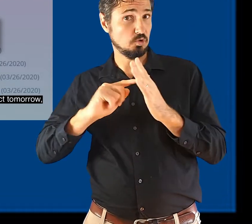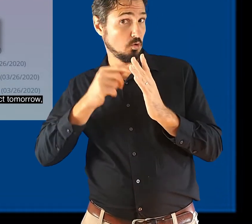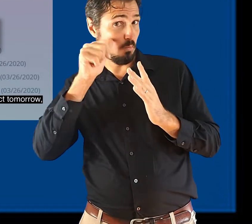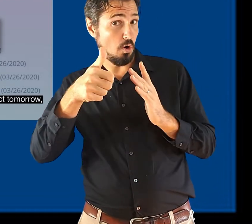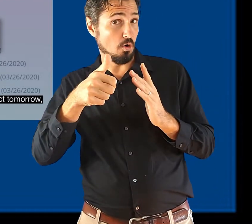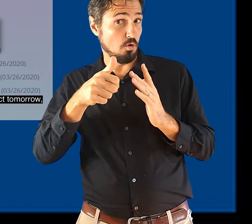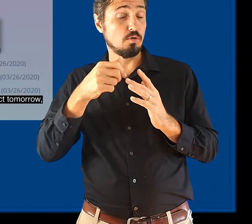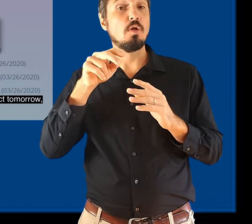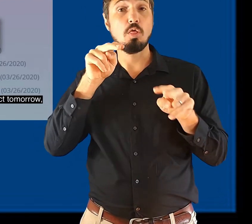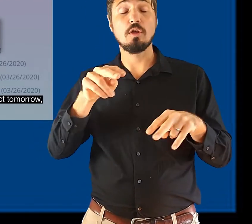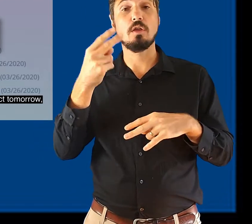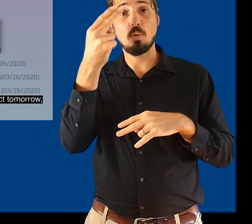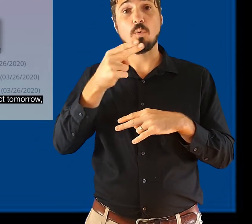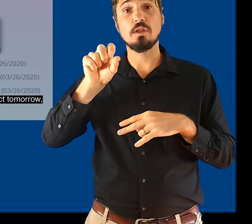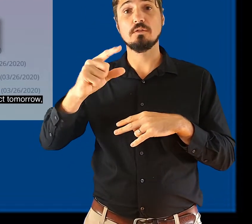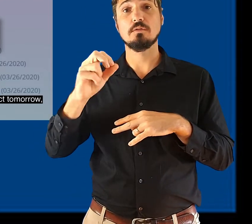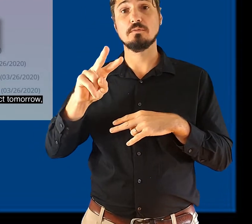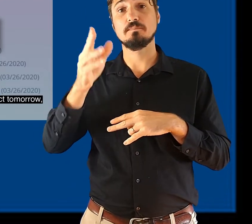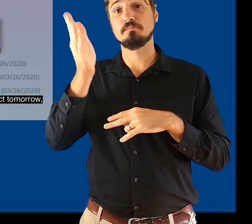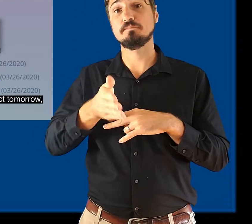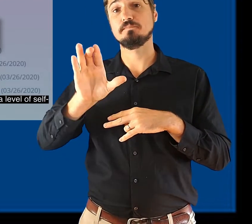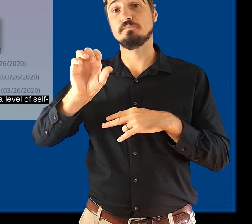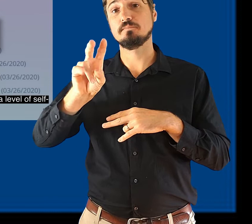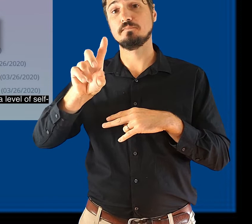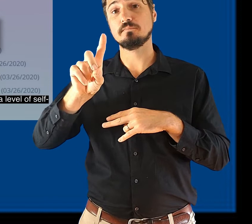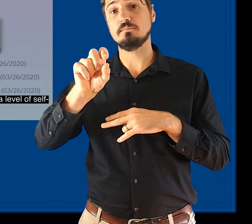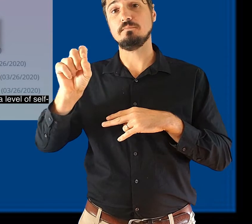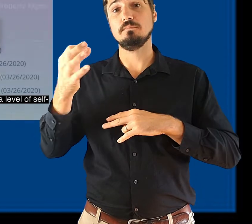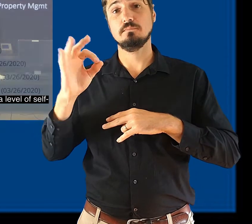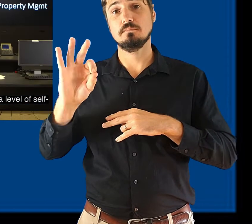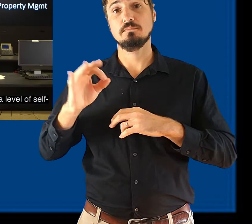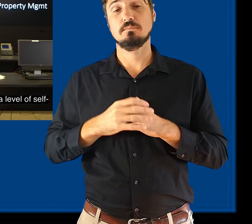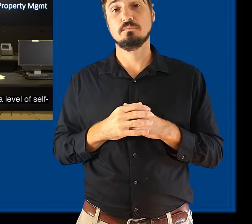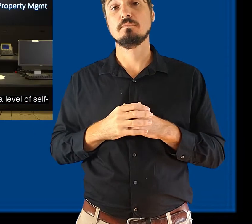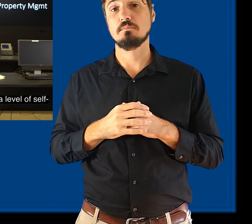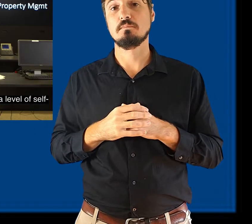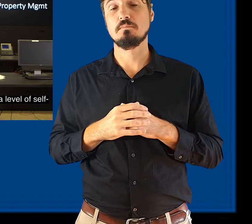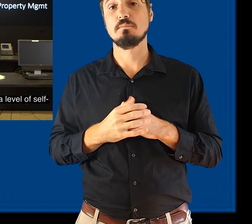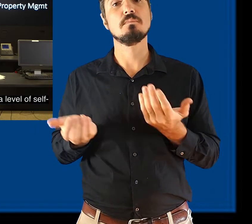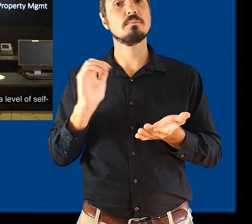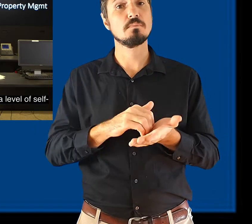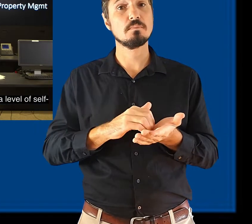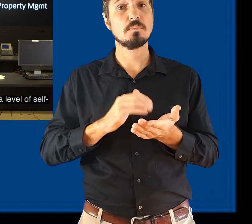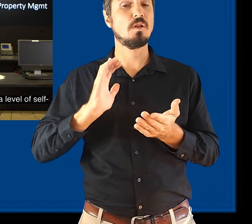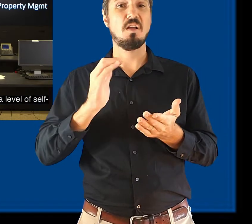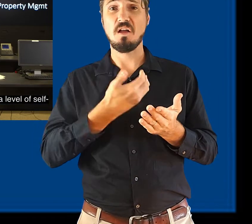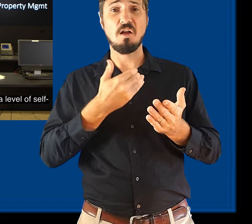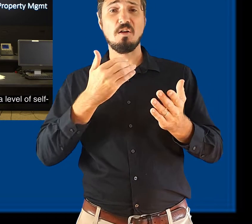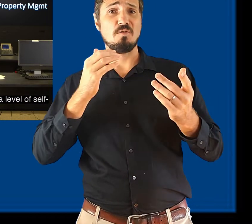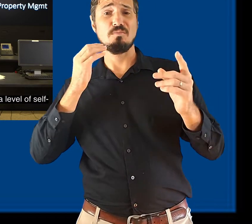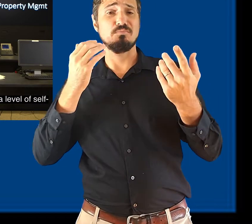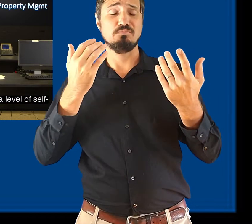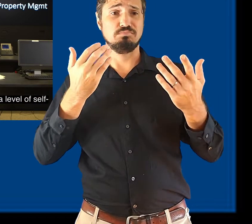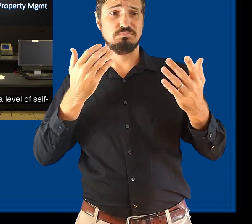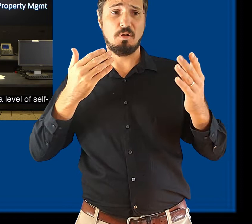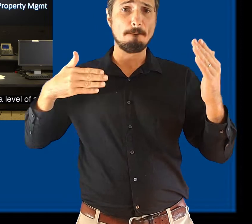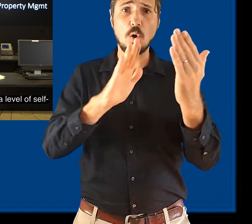Again, our collective approach to fighting COVID-19 on our island is going to take a level of self-discipline from every single one of us.